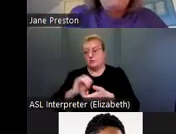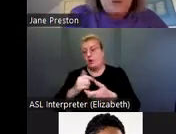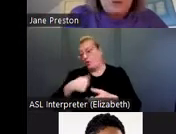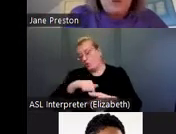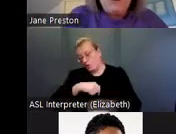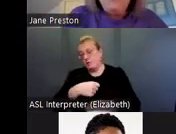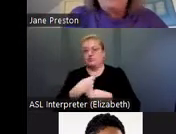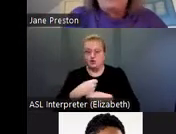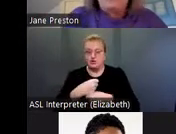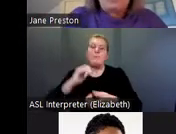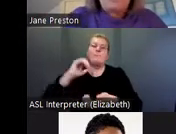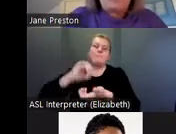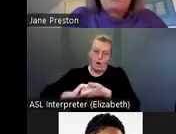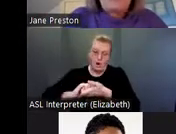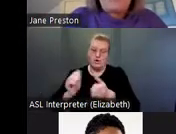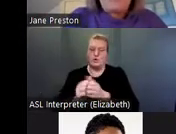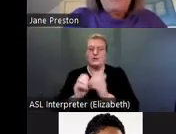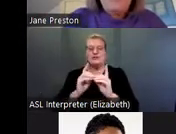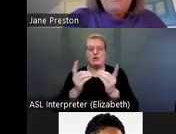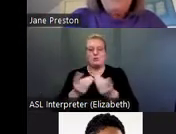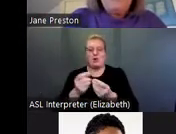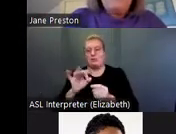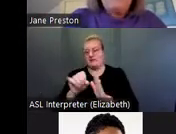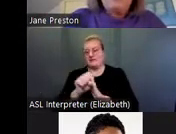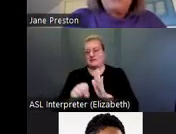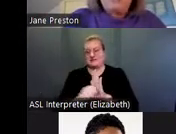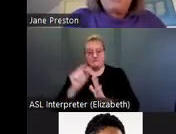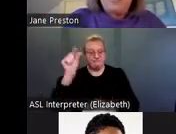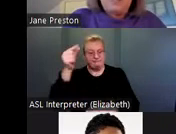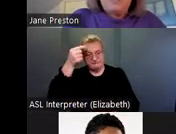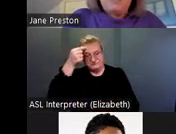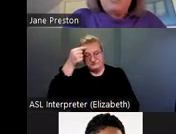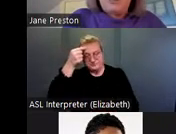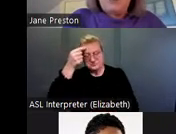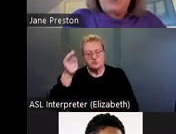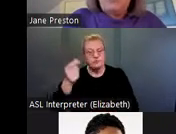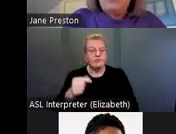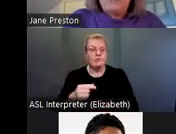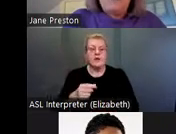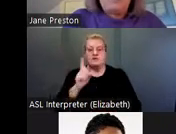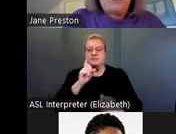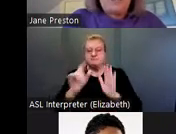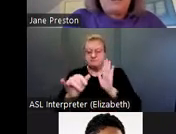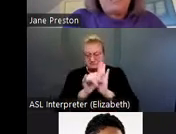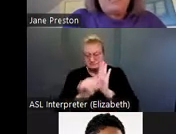we partner with the Department of State to identify the priorities for that program